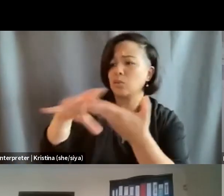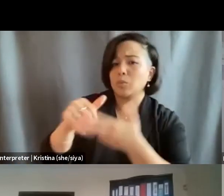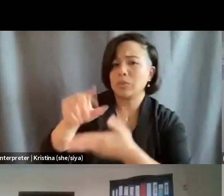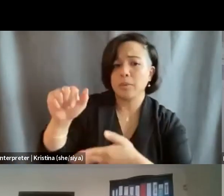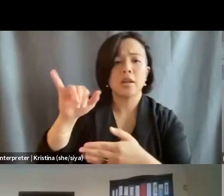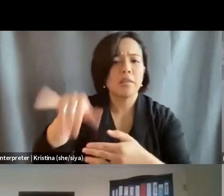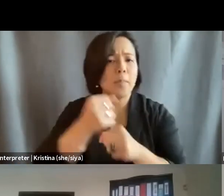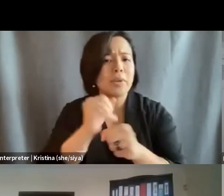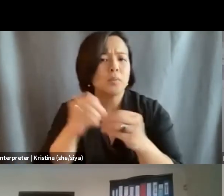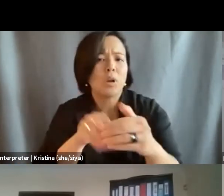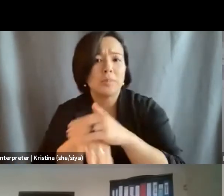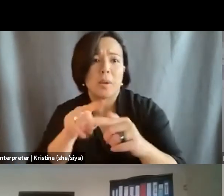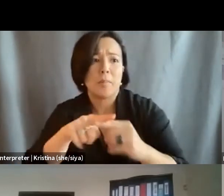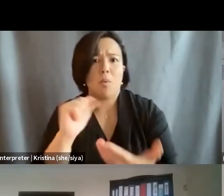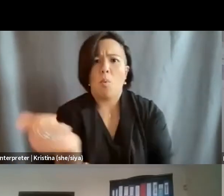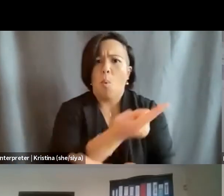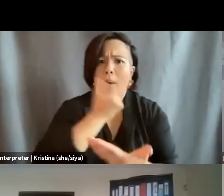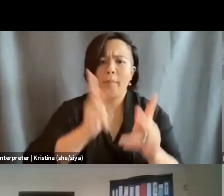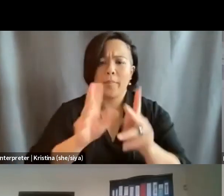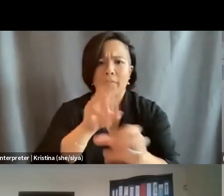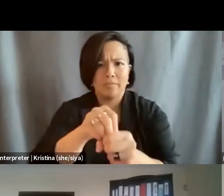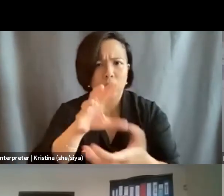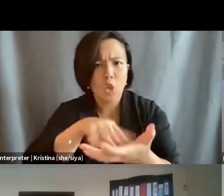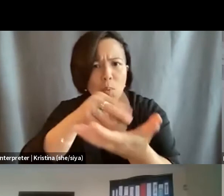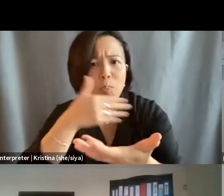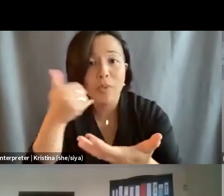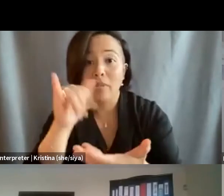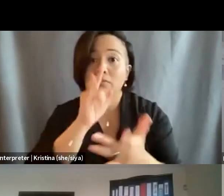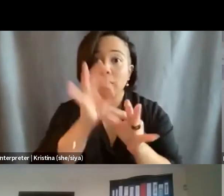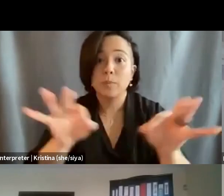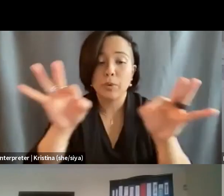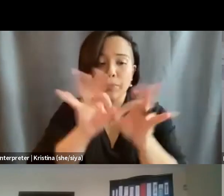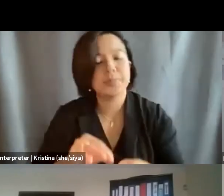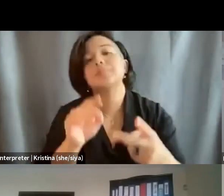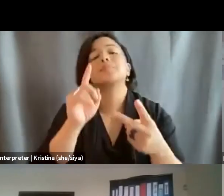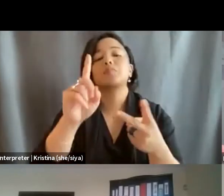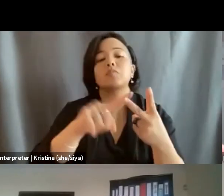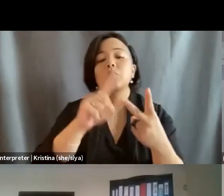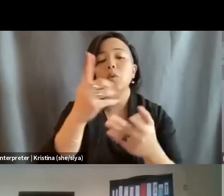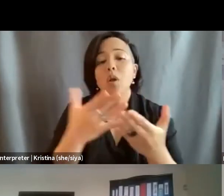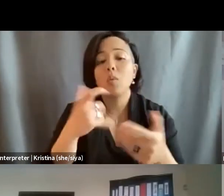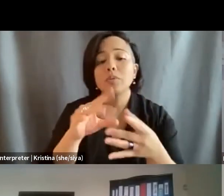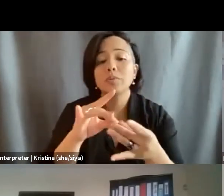but everybody learns better. So that's extremely important. One note that I want to make is actually the work we've been doing